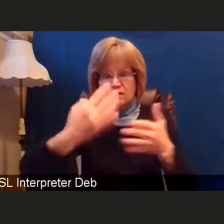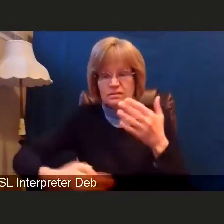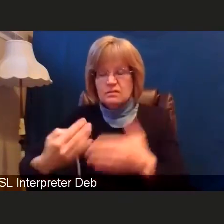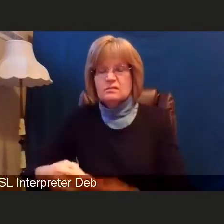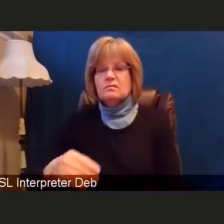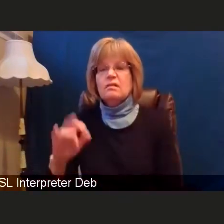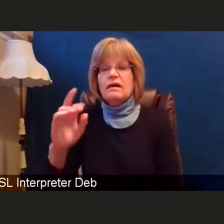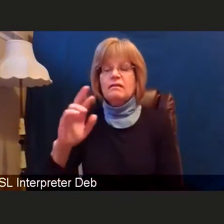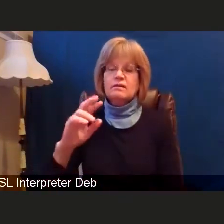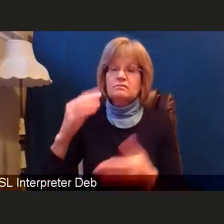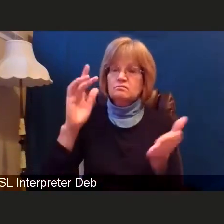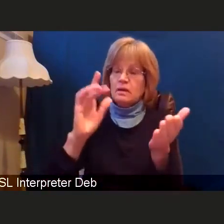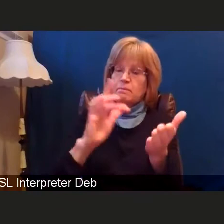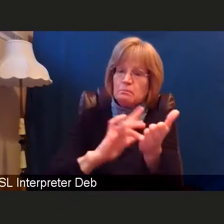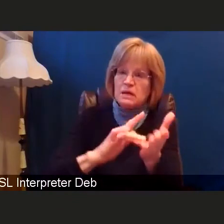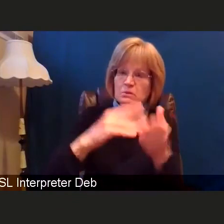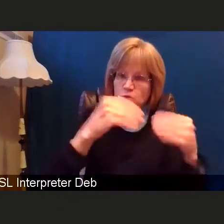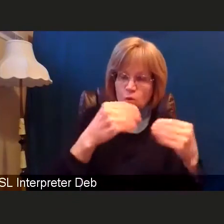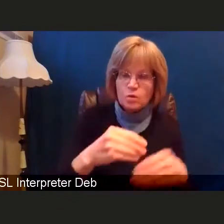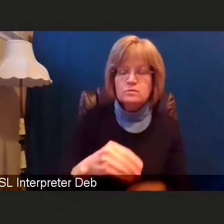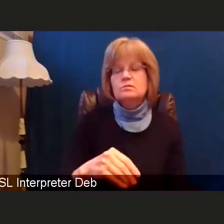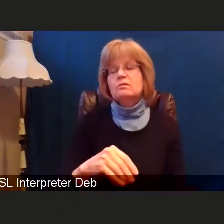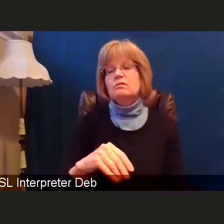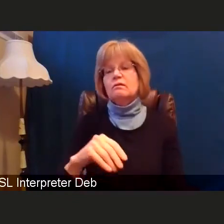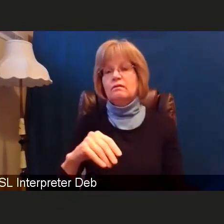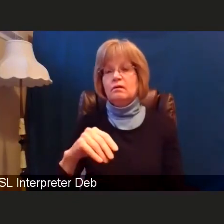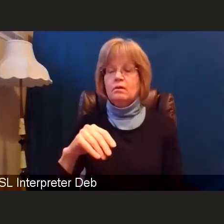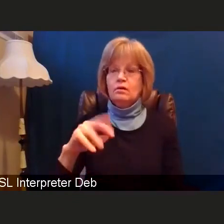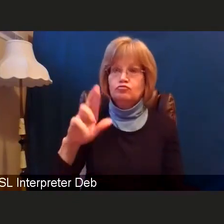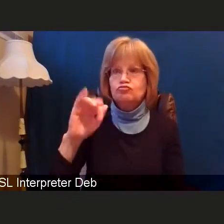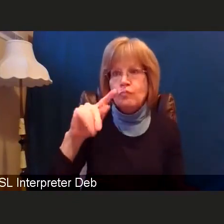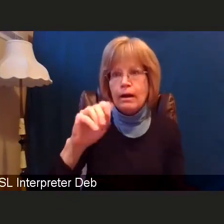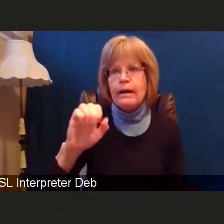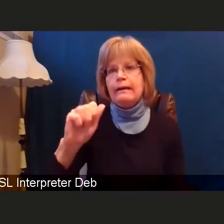that you have the opportunity to communicate with your own primary care provider,